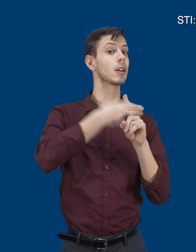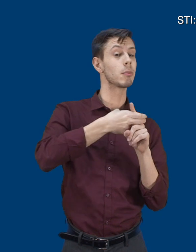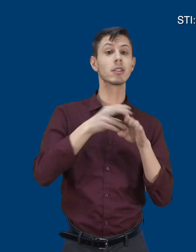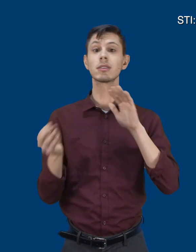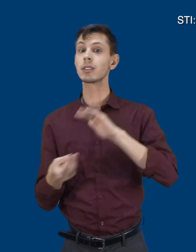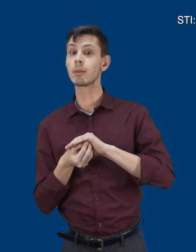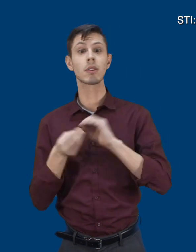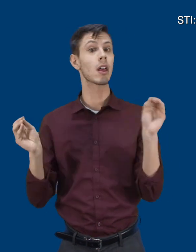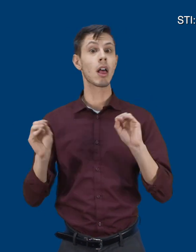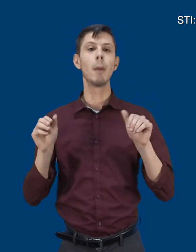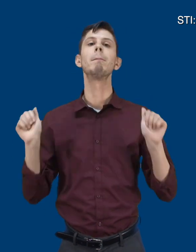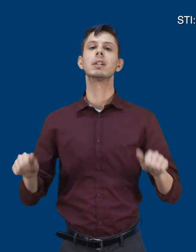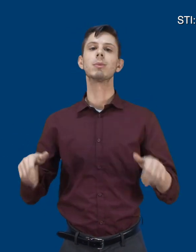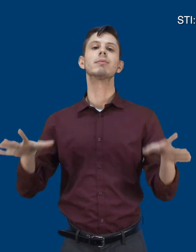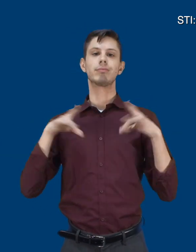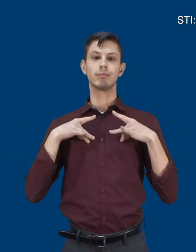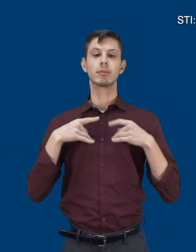for example, not using male or female condoms.